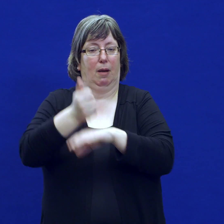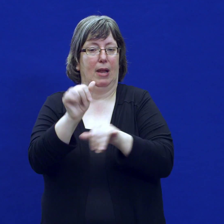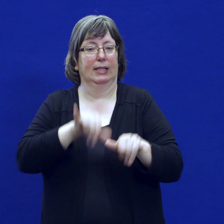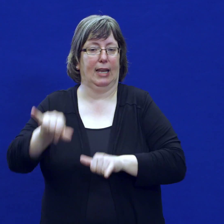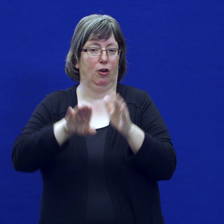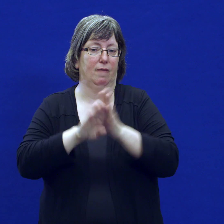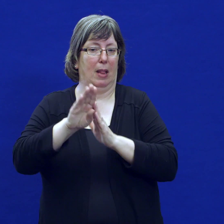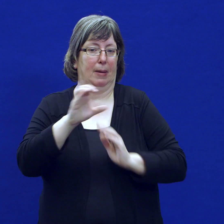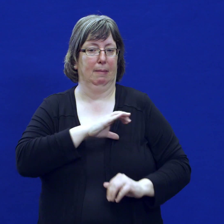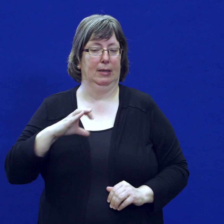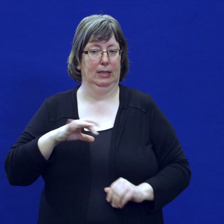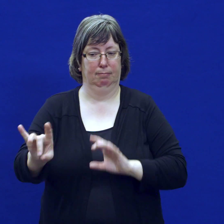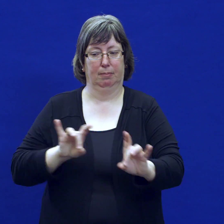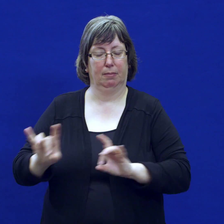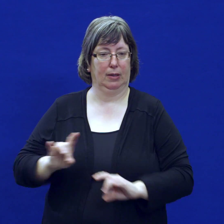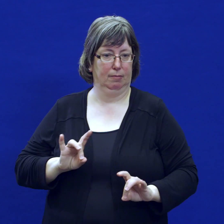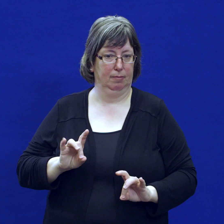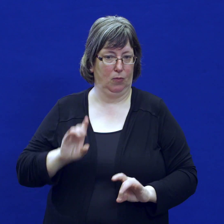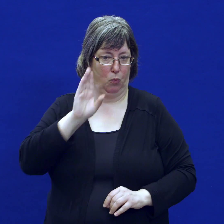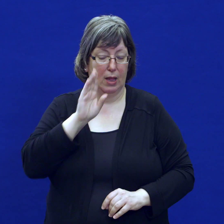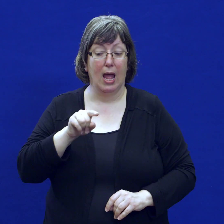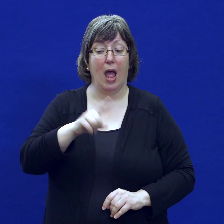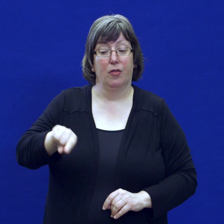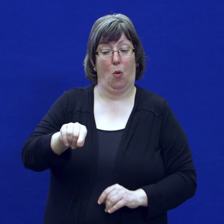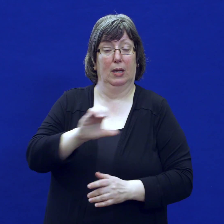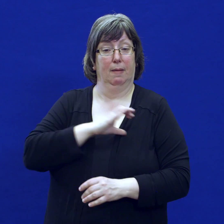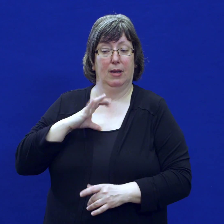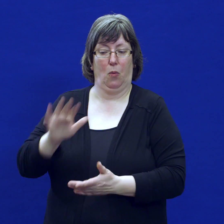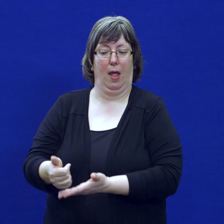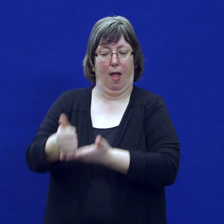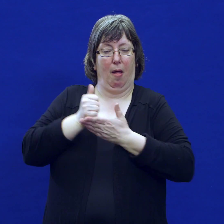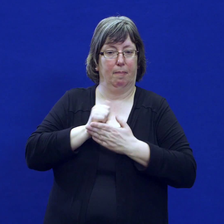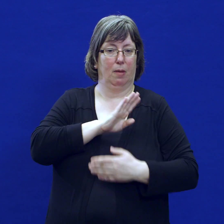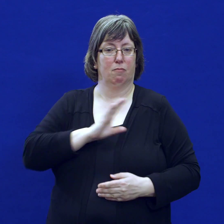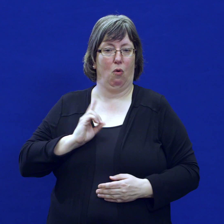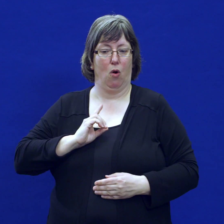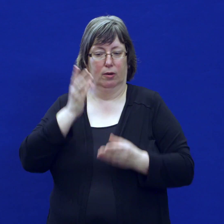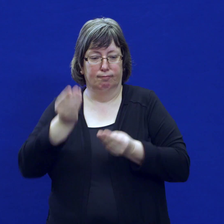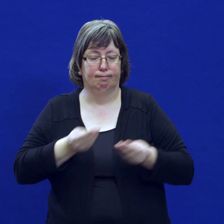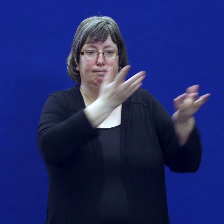Standard Development Committee to assist the board with making recommendations to